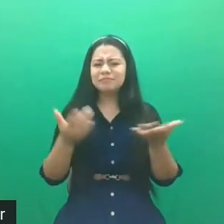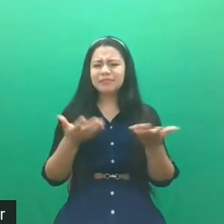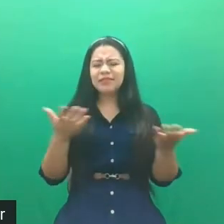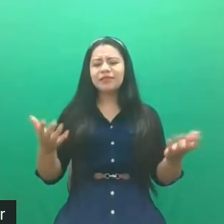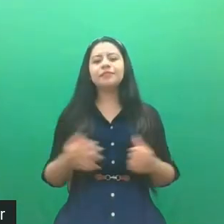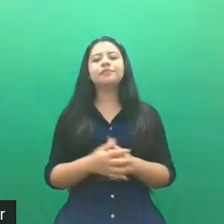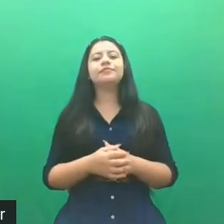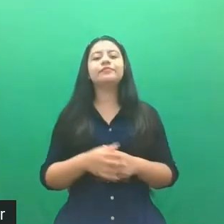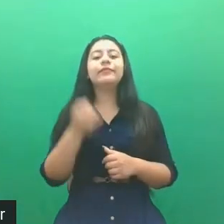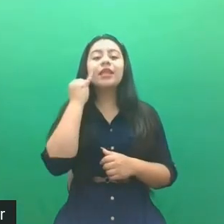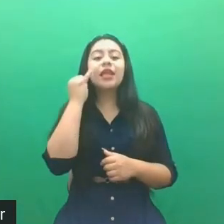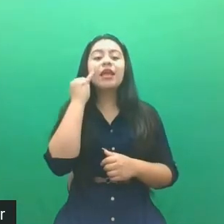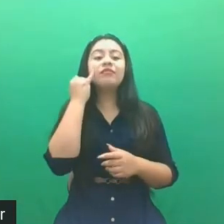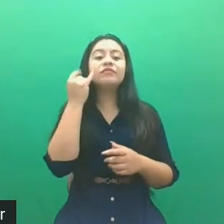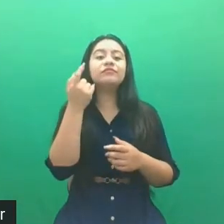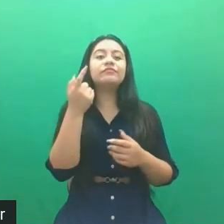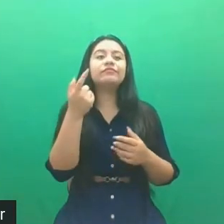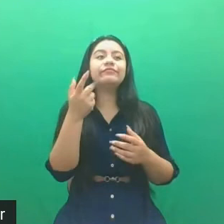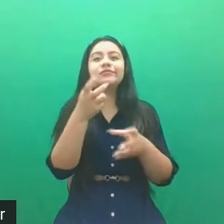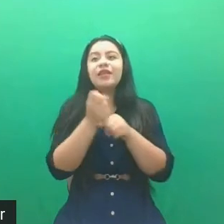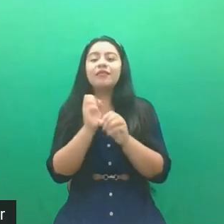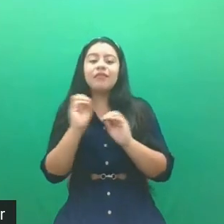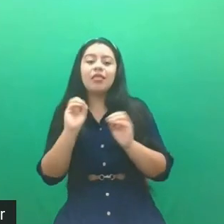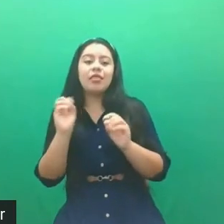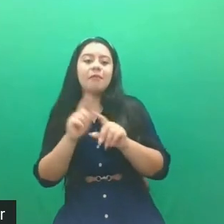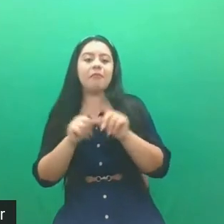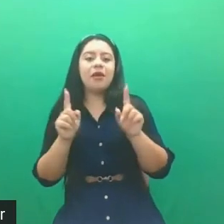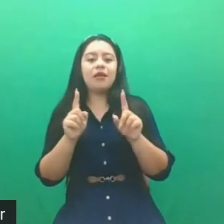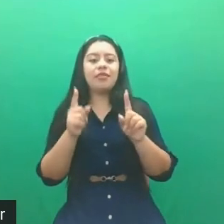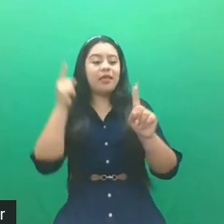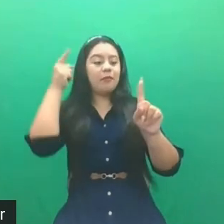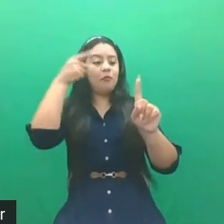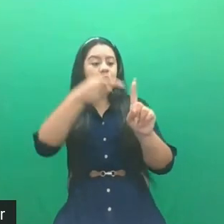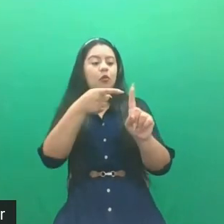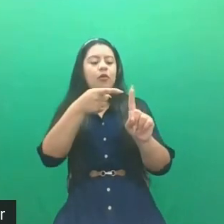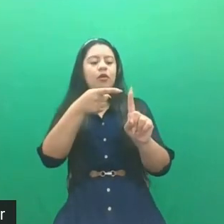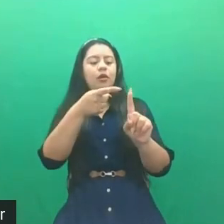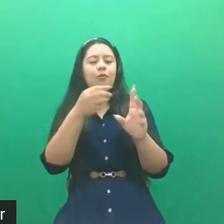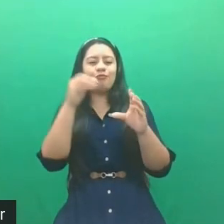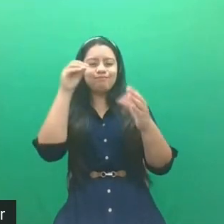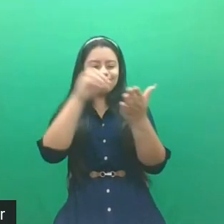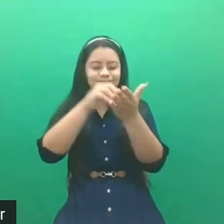nothing else from this presentation that point Corey made put as much as you can on your website